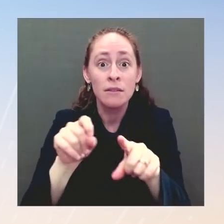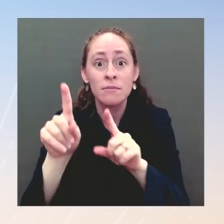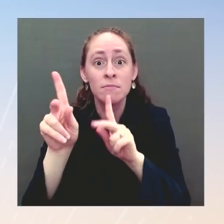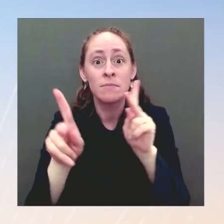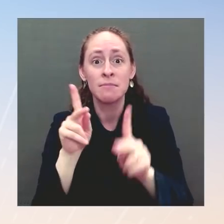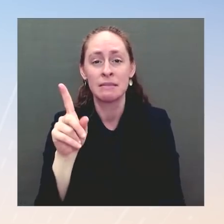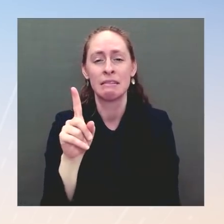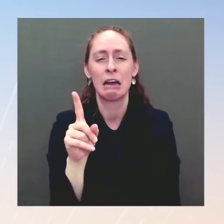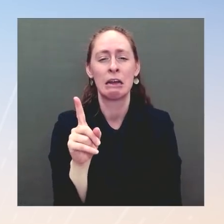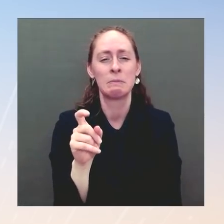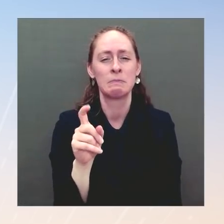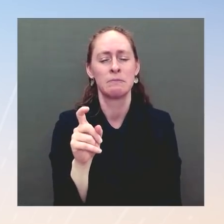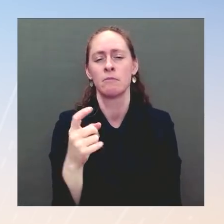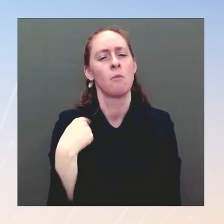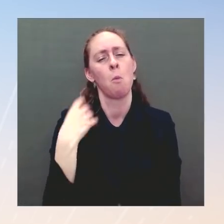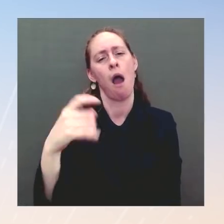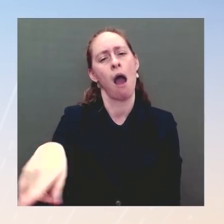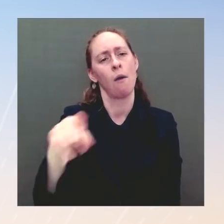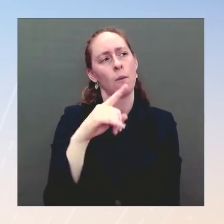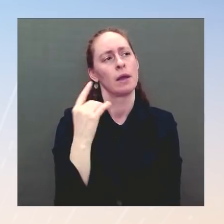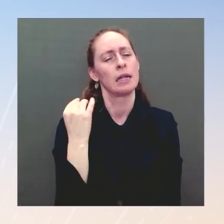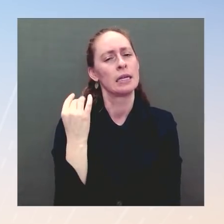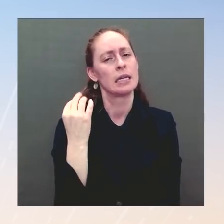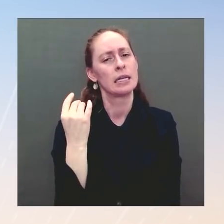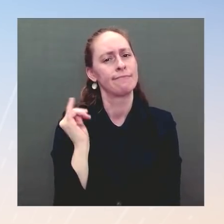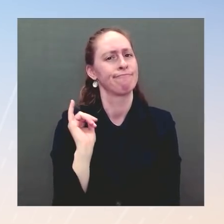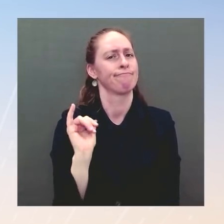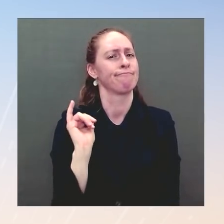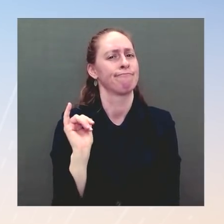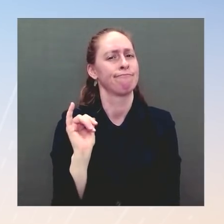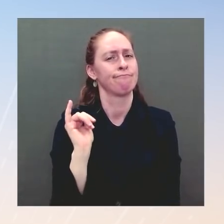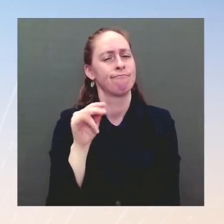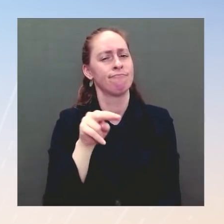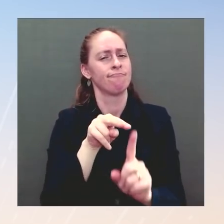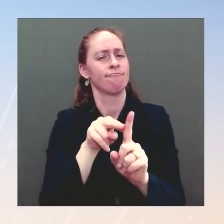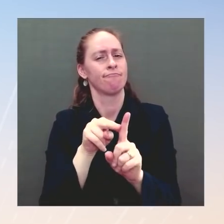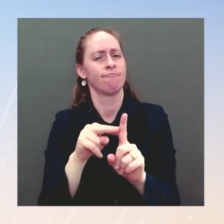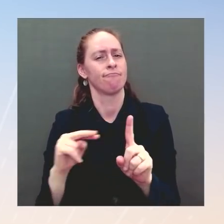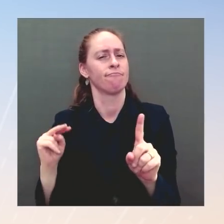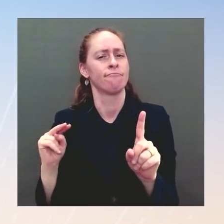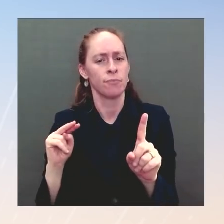the President has sought to revitalize our partnerships and alliances and unite our country.